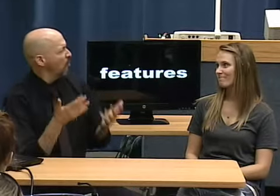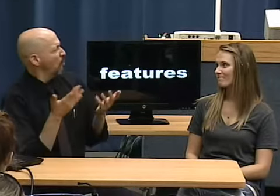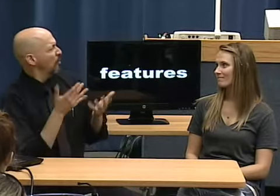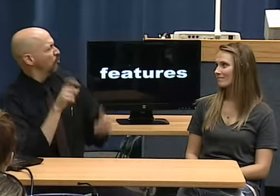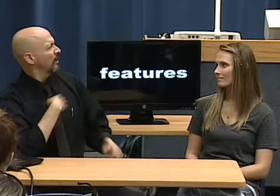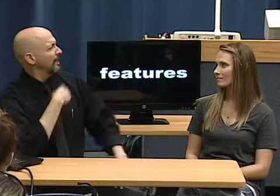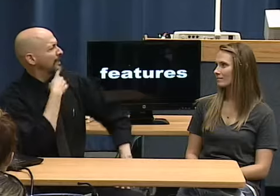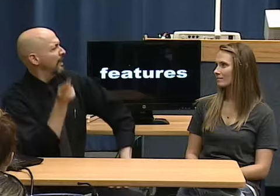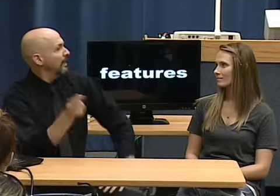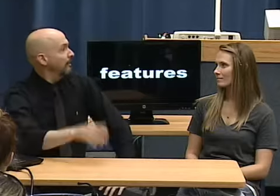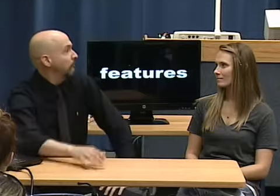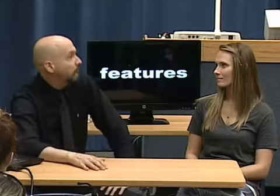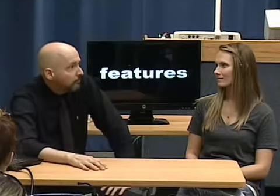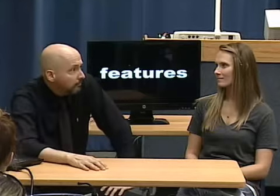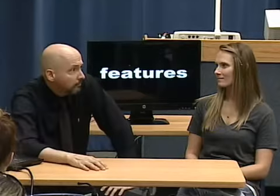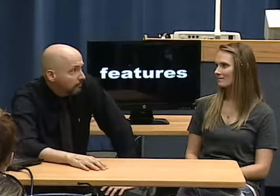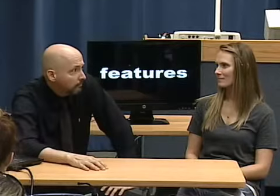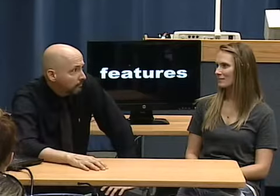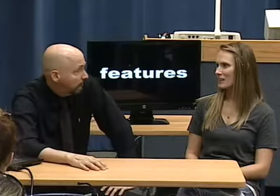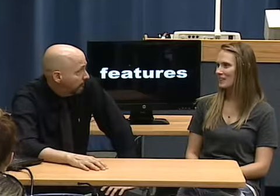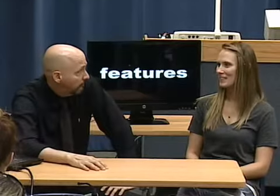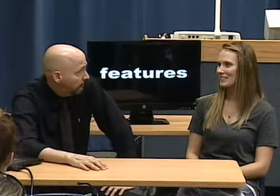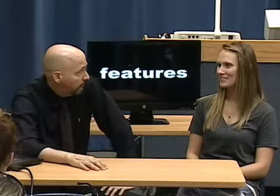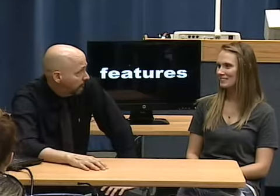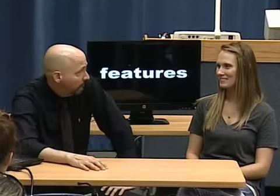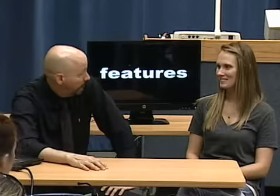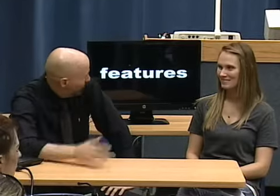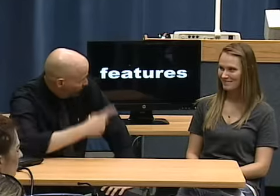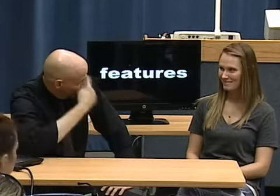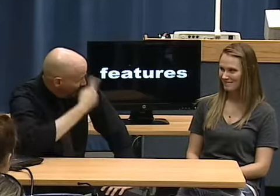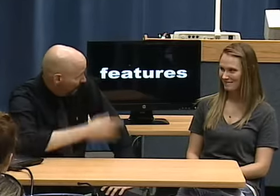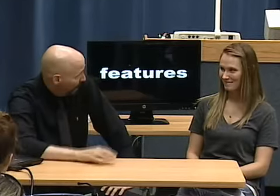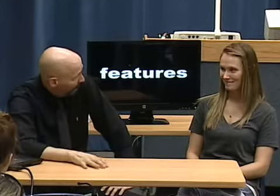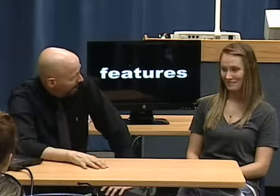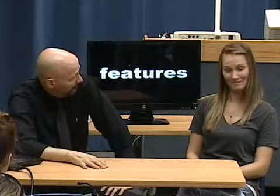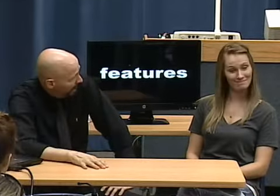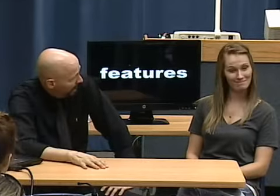What should I have said to him? What do you think?